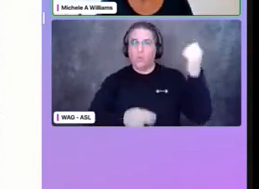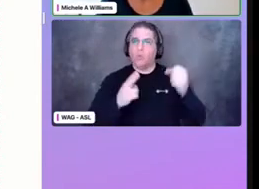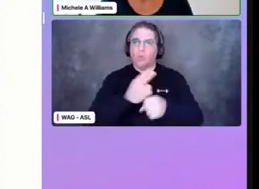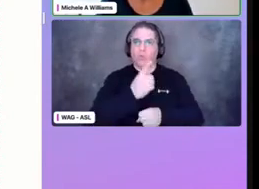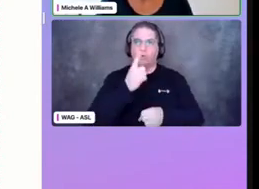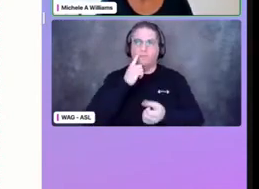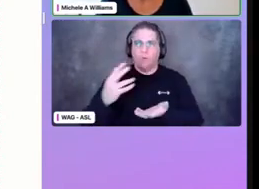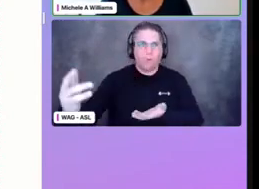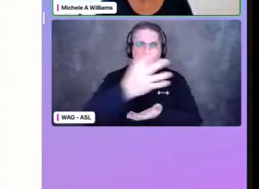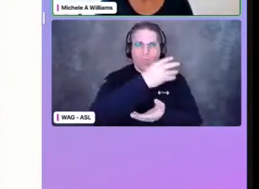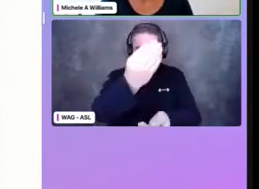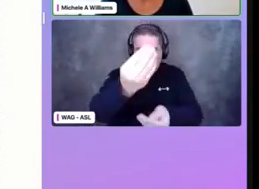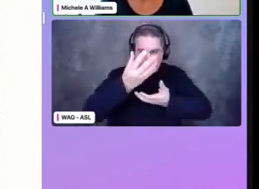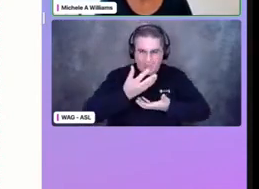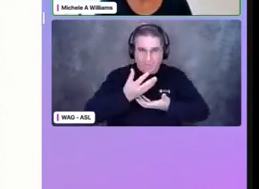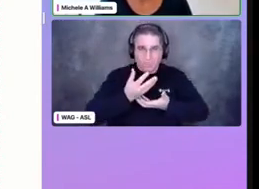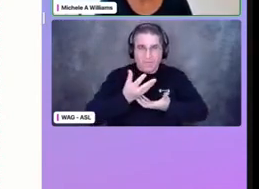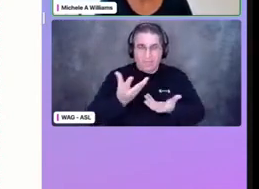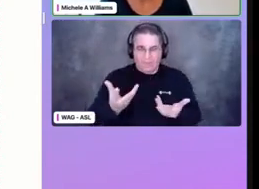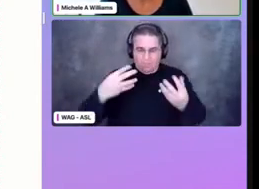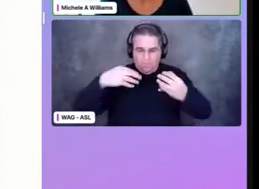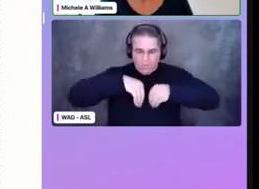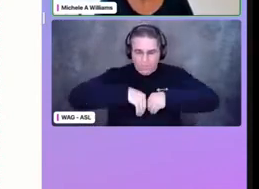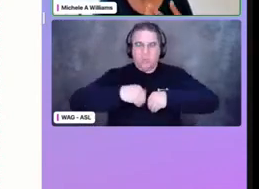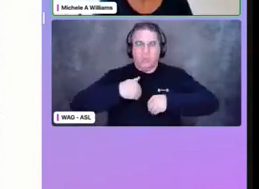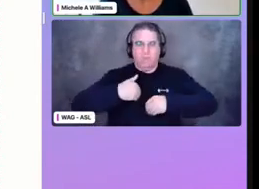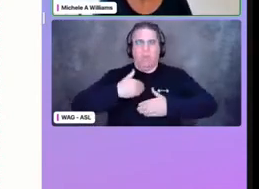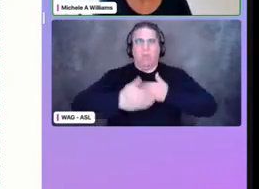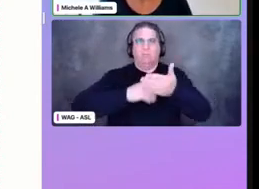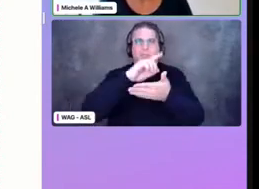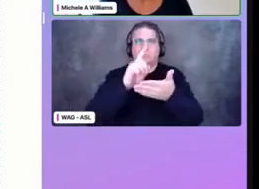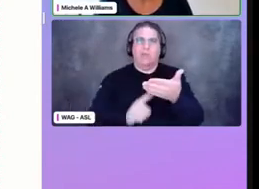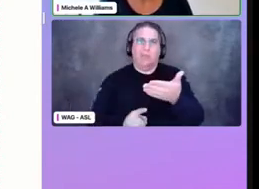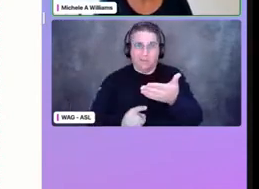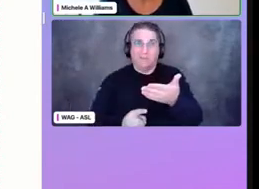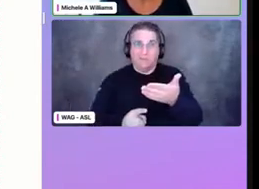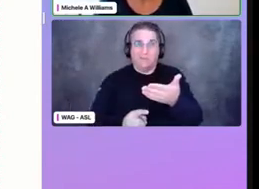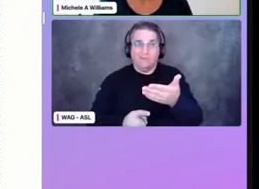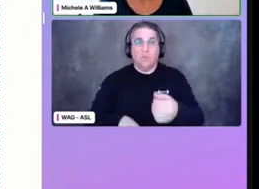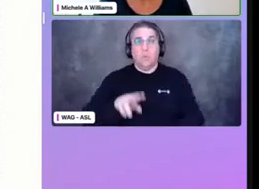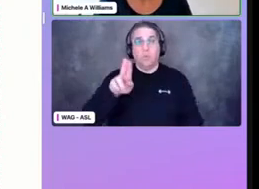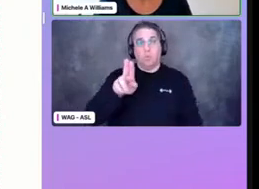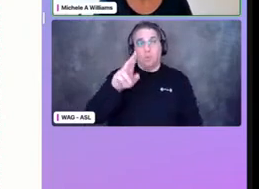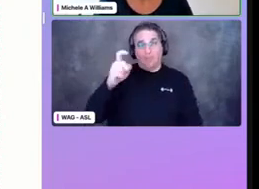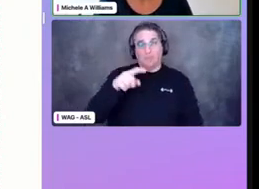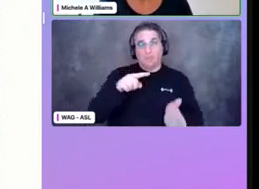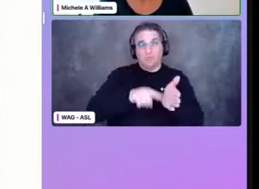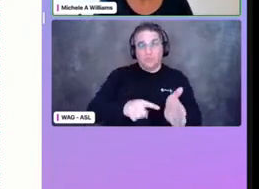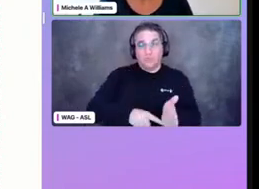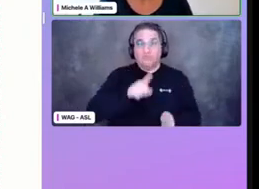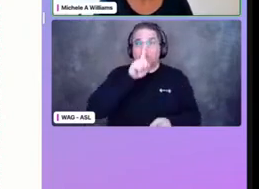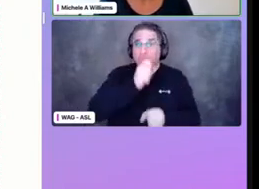and testing. So again, there are a lot of information ways to gather that can feedback into what you are going to